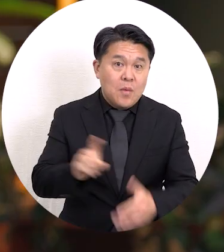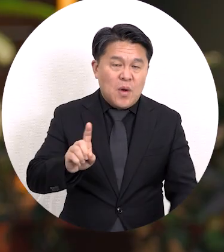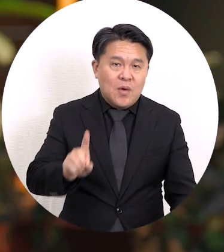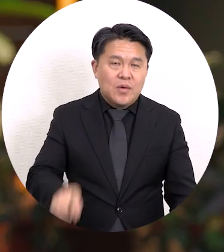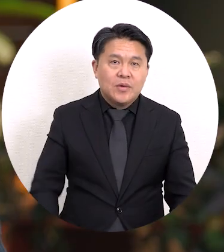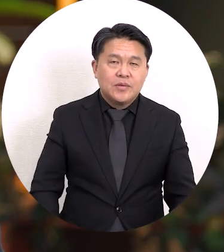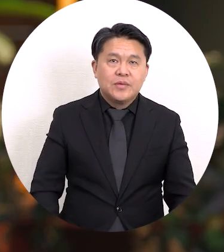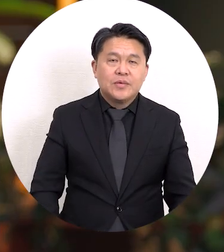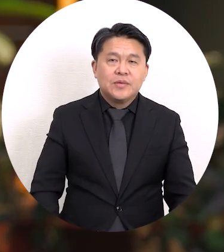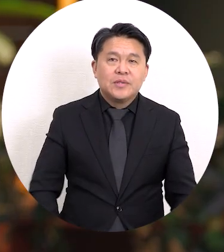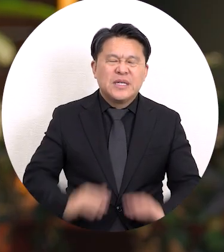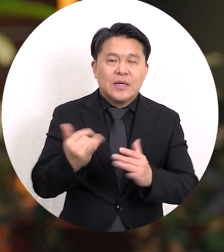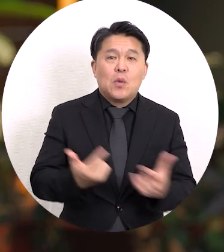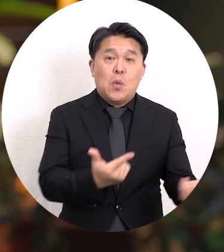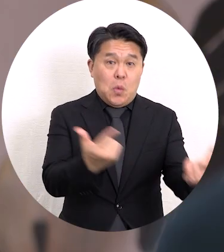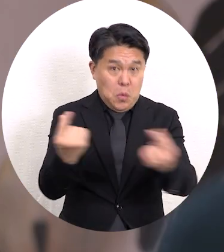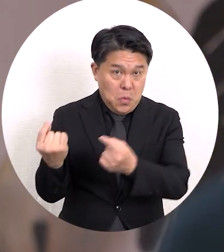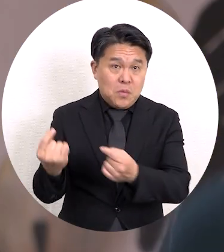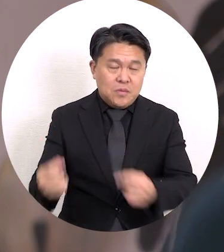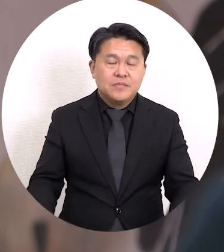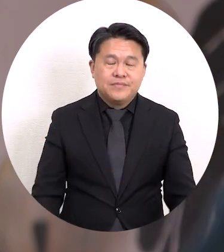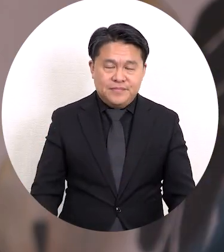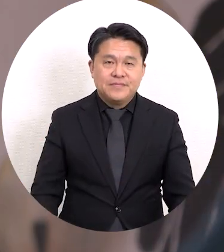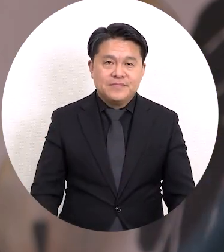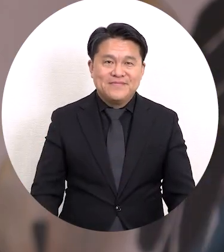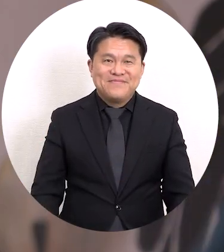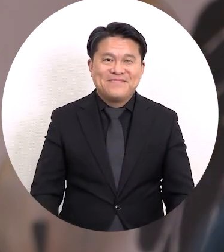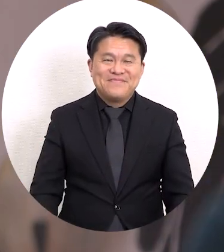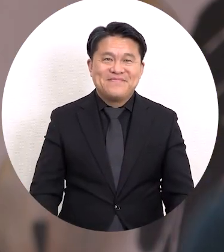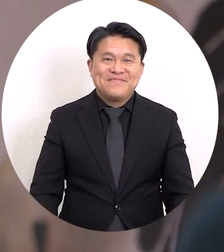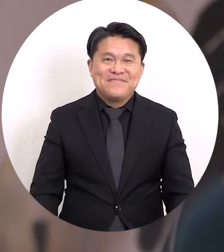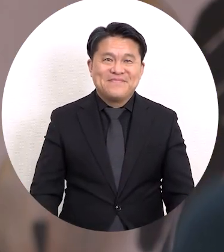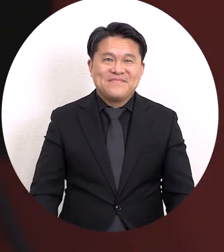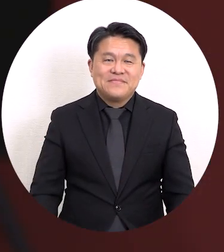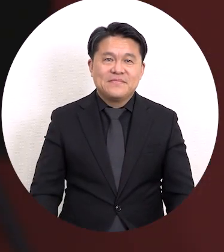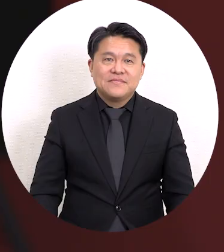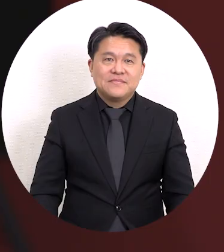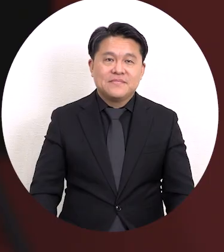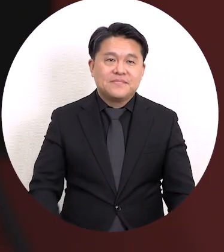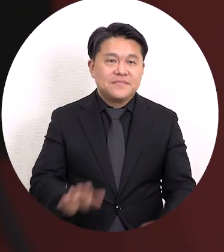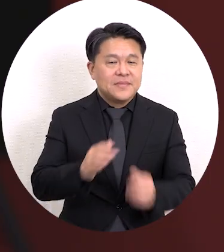seems to be a universal phenomenon among humans. I believe one of the reasons